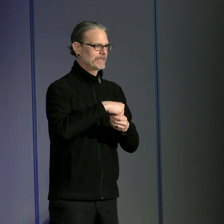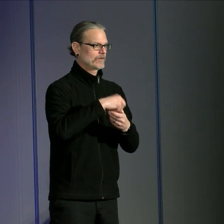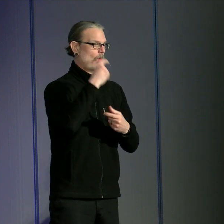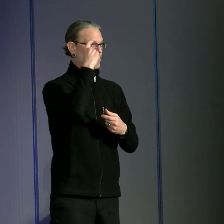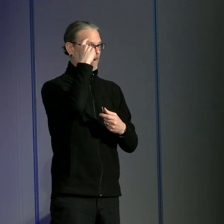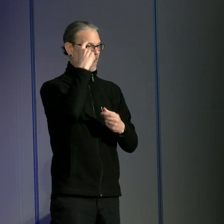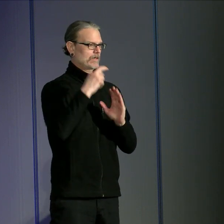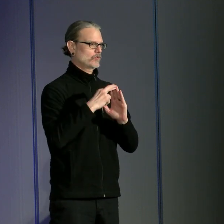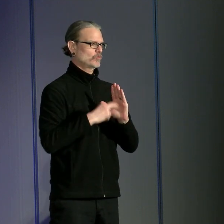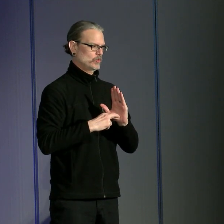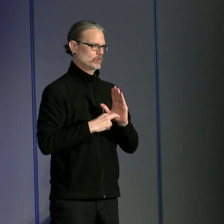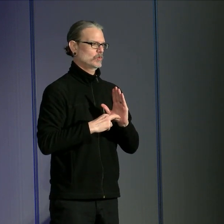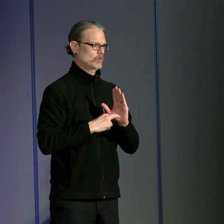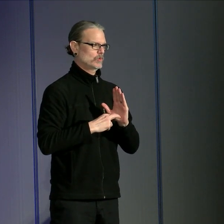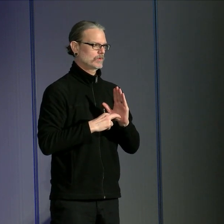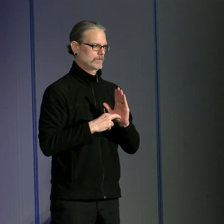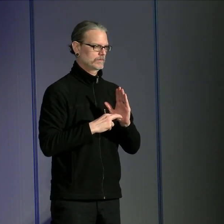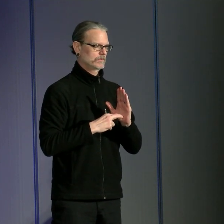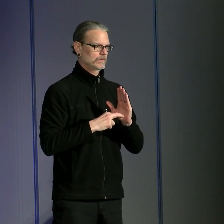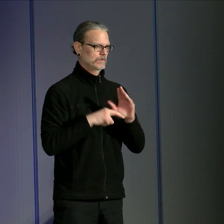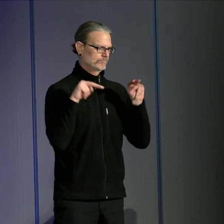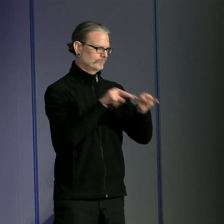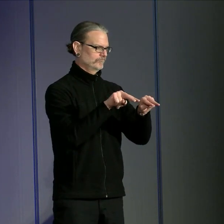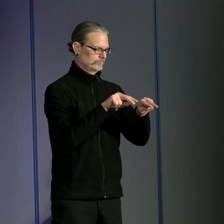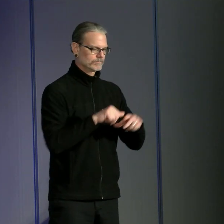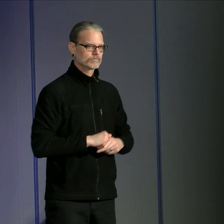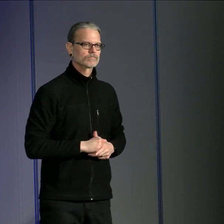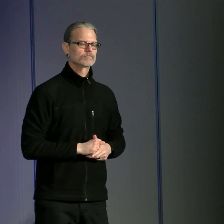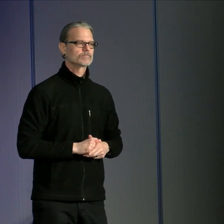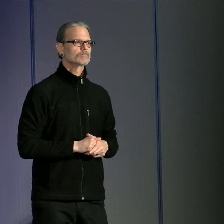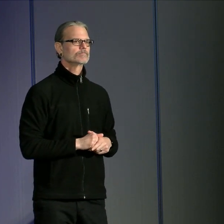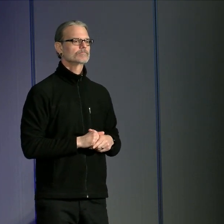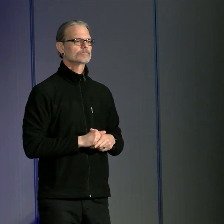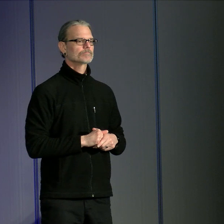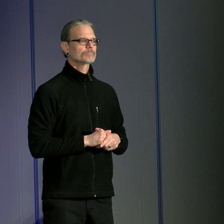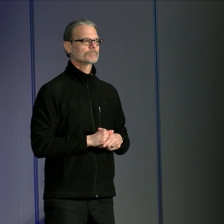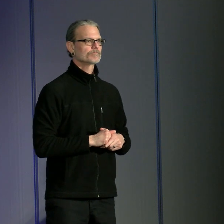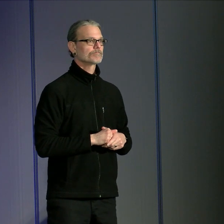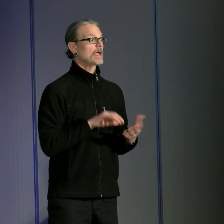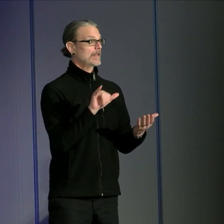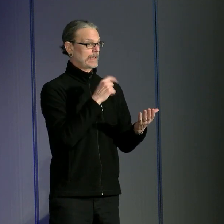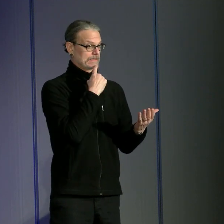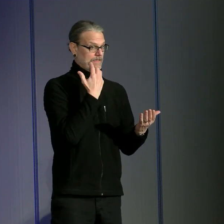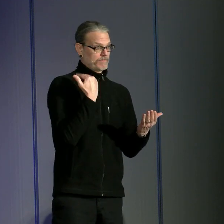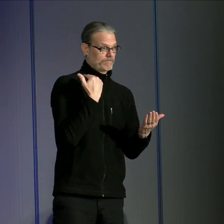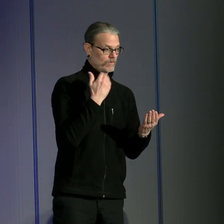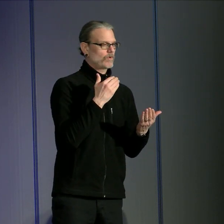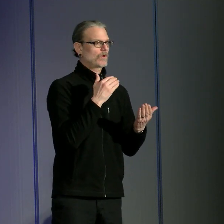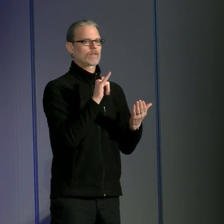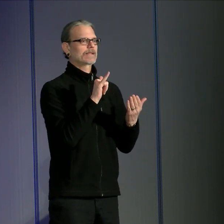review. And this, as I mentioned is the most detailed view.